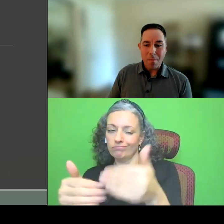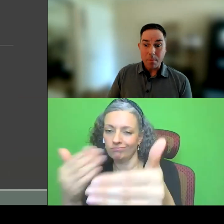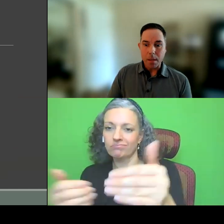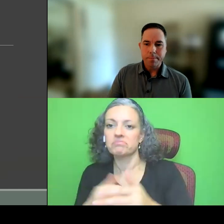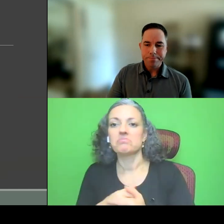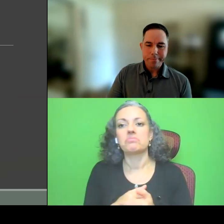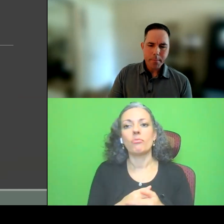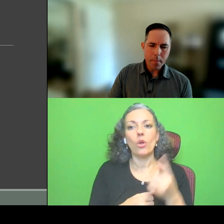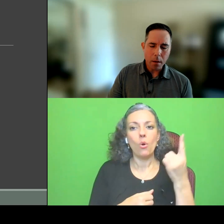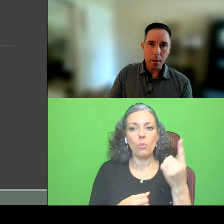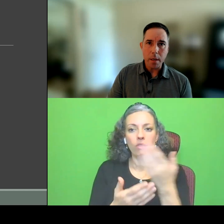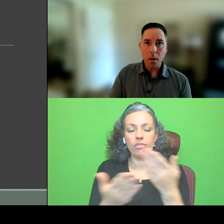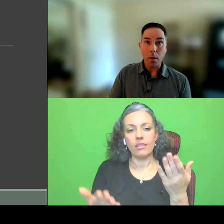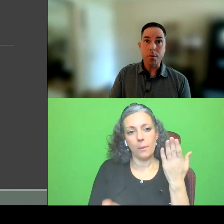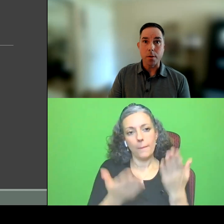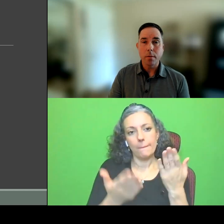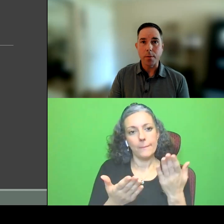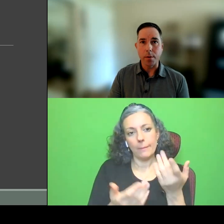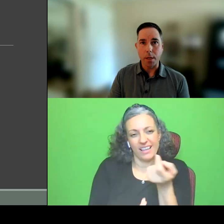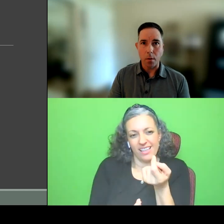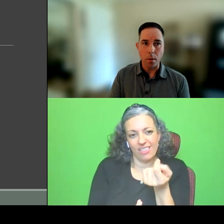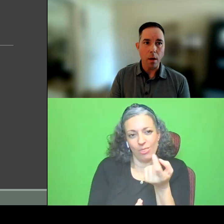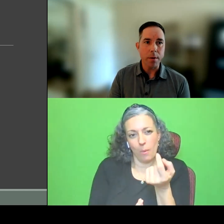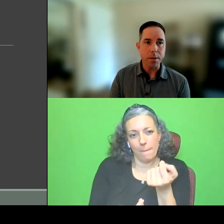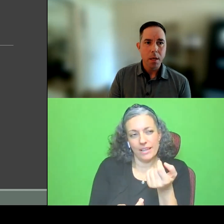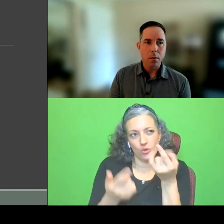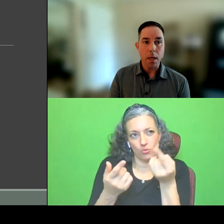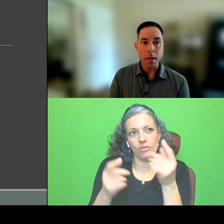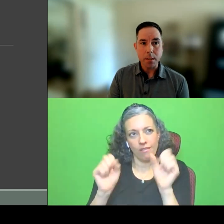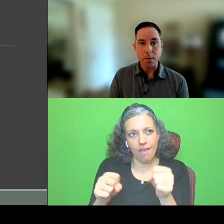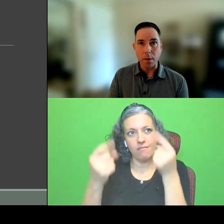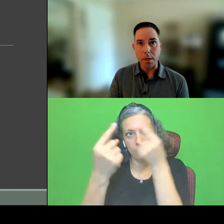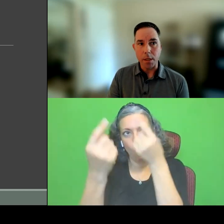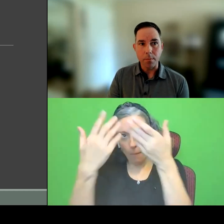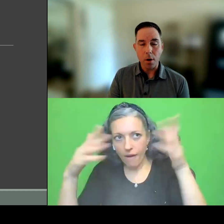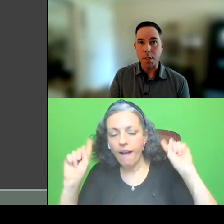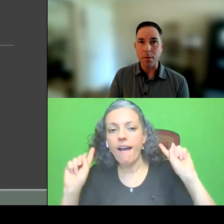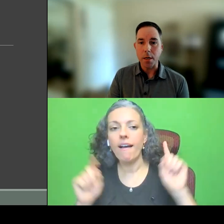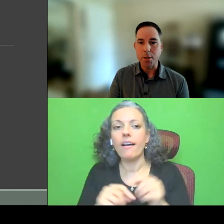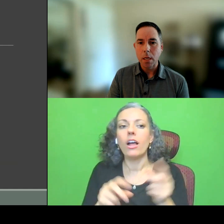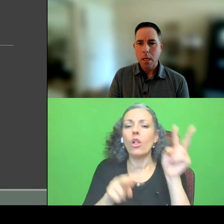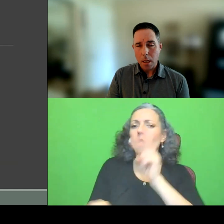Something that might be a little bit closer for you to get a hold of it is looking at accessibility in product strategy.